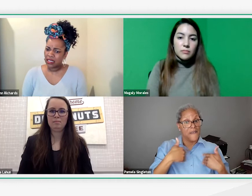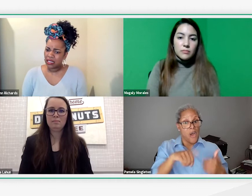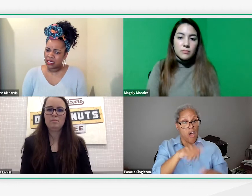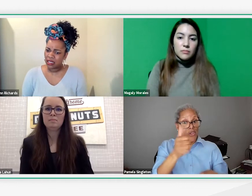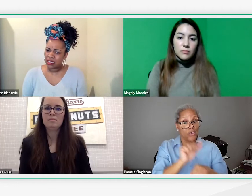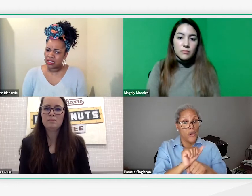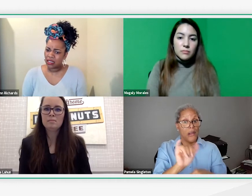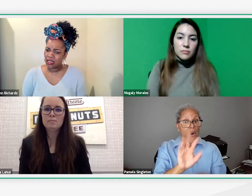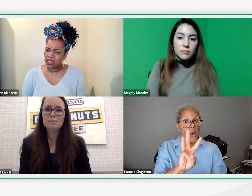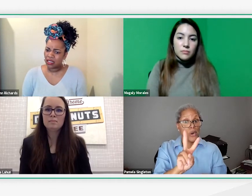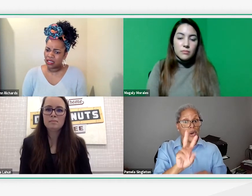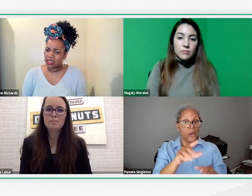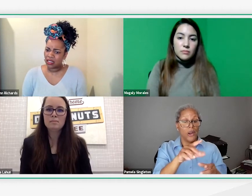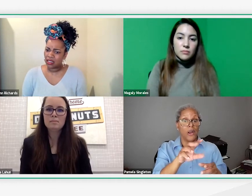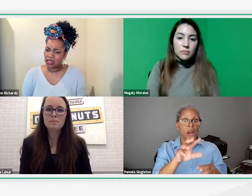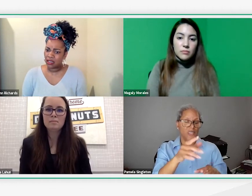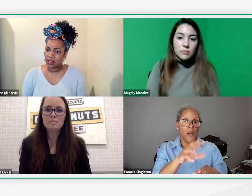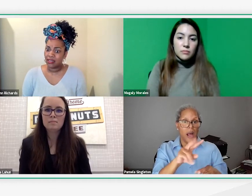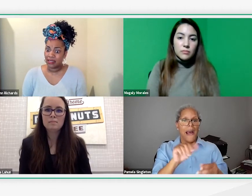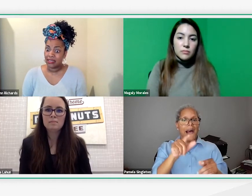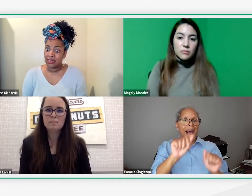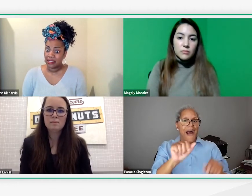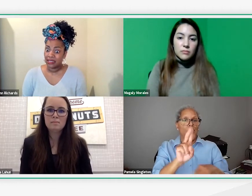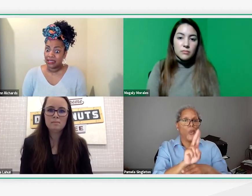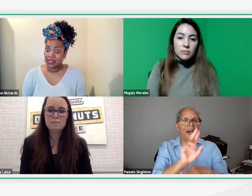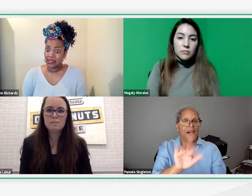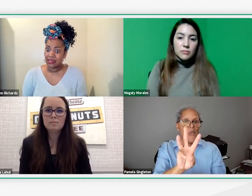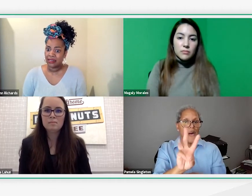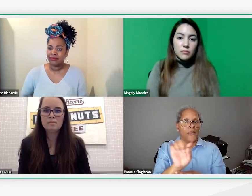How do we prevent that? >>PAMELA SINGLETON: Well, if you have another